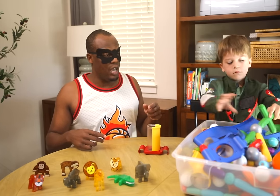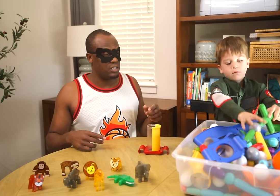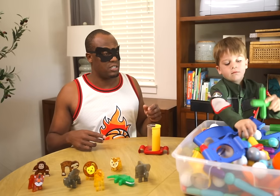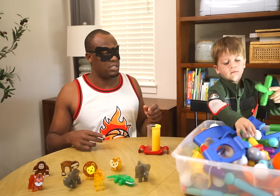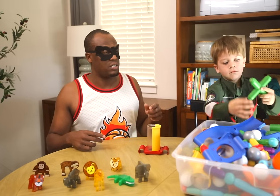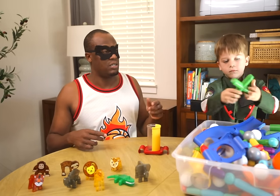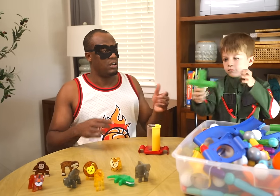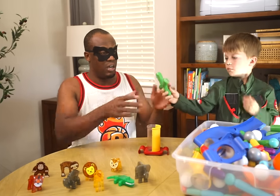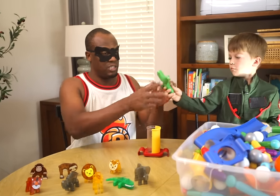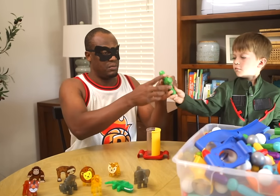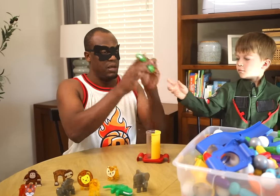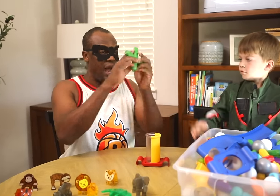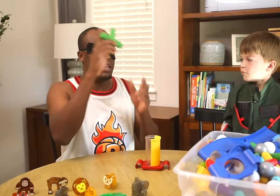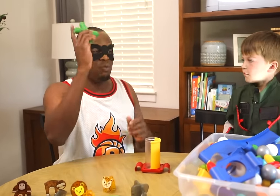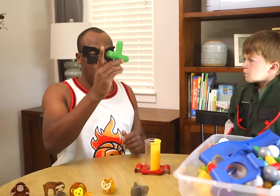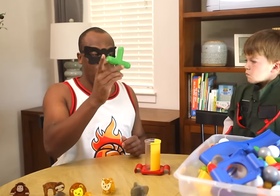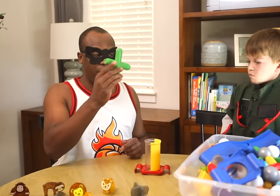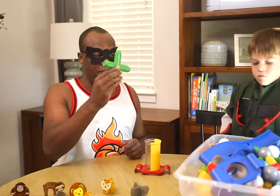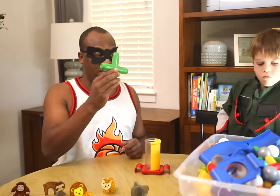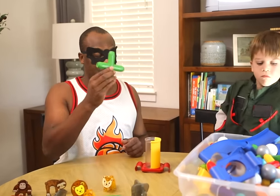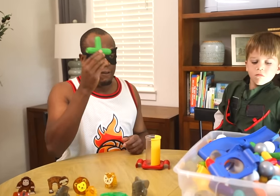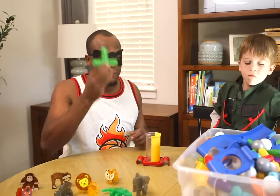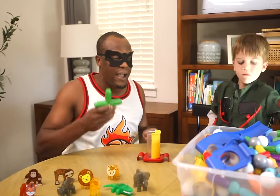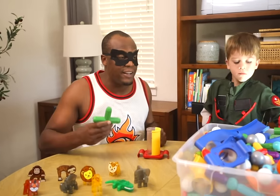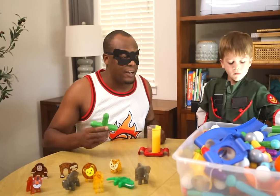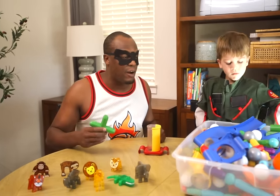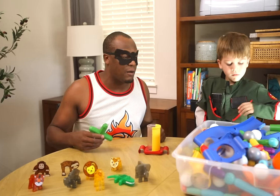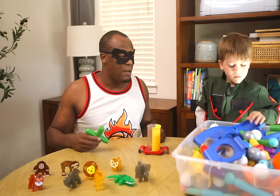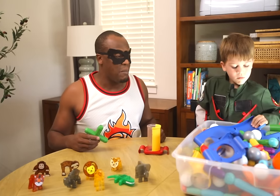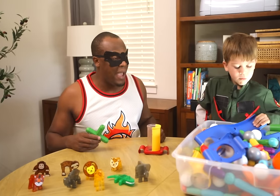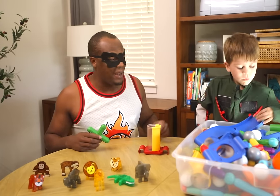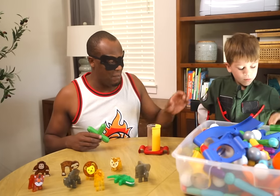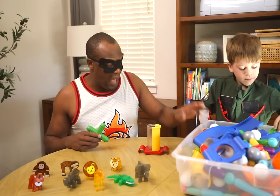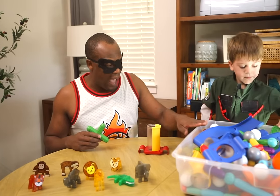Yes. Awesome. I need one more of these. Can you find it in our magnet bag?